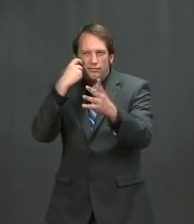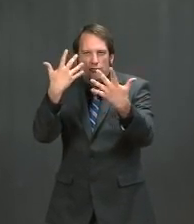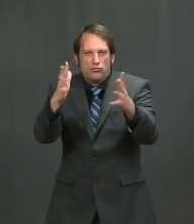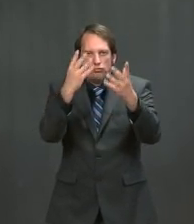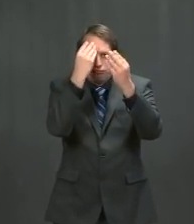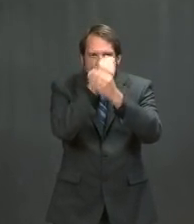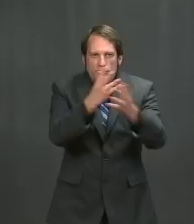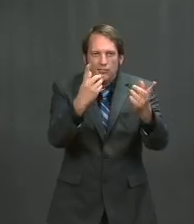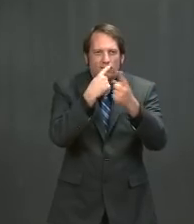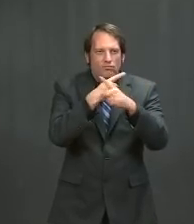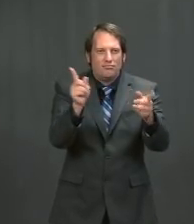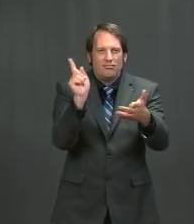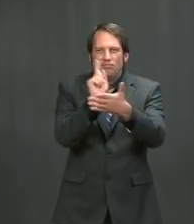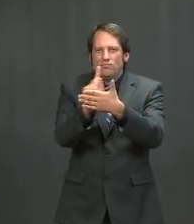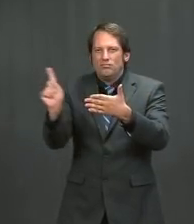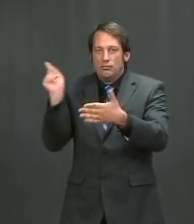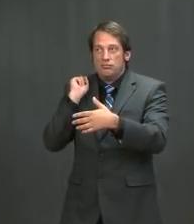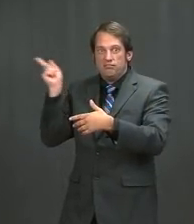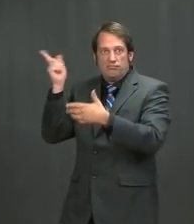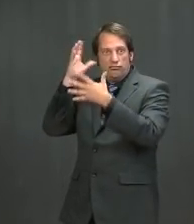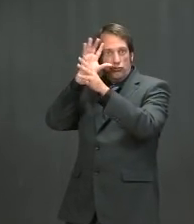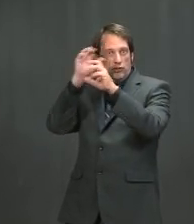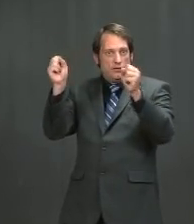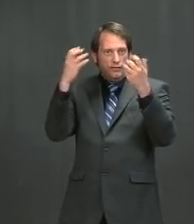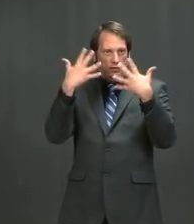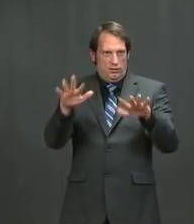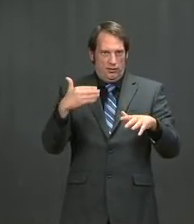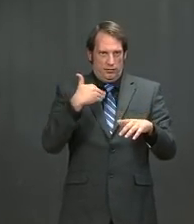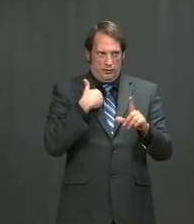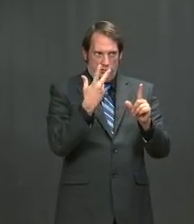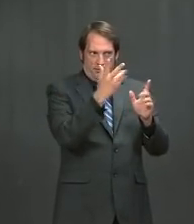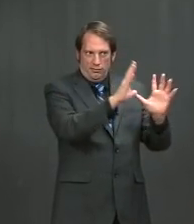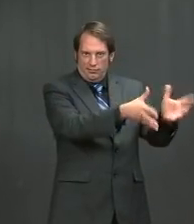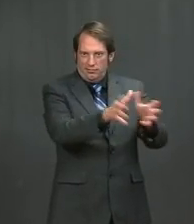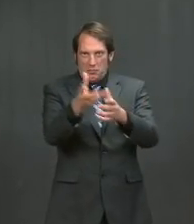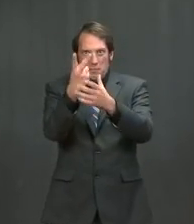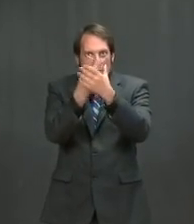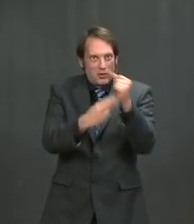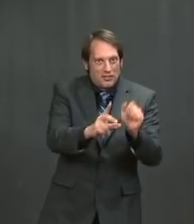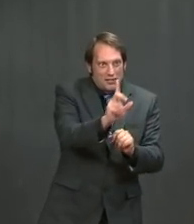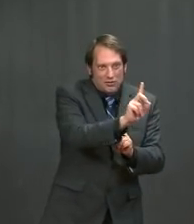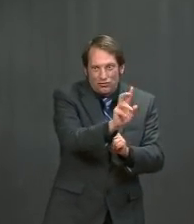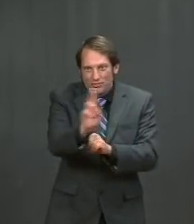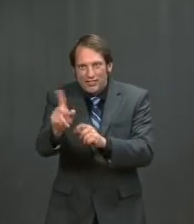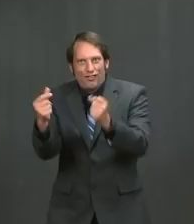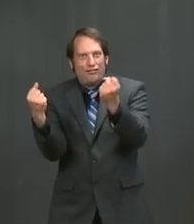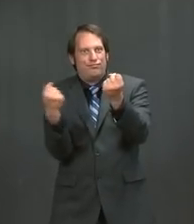two bipartisan congressional meetings on infrastructure in the Oval Office, and he plans to continue speaking with leaders